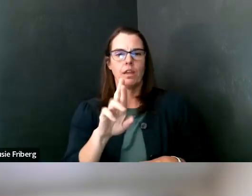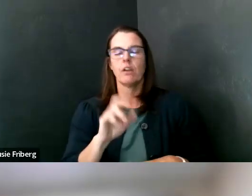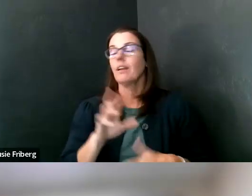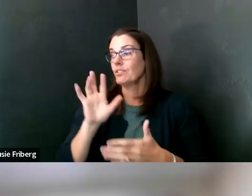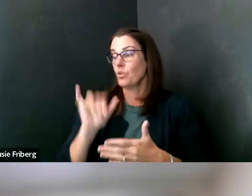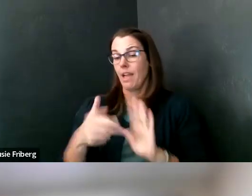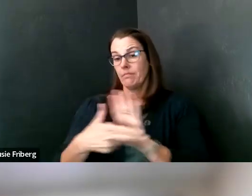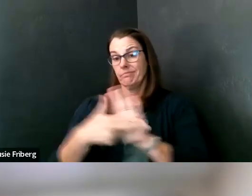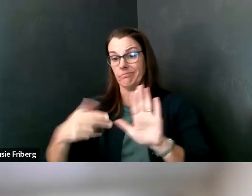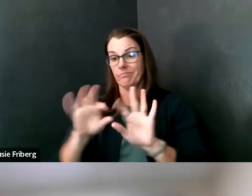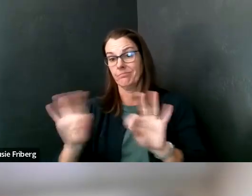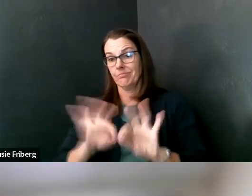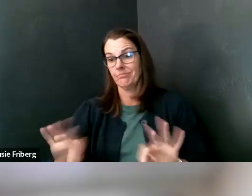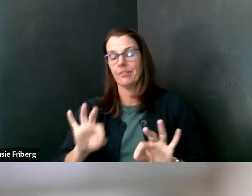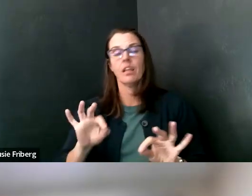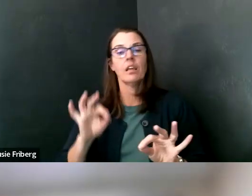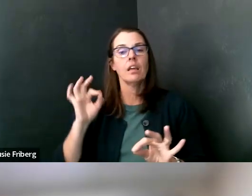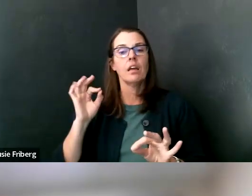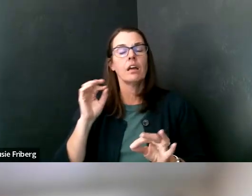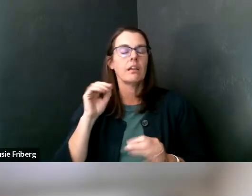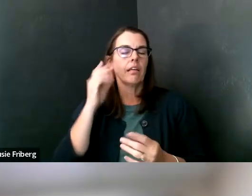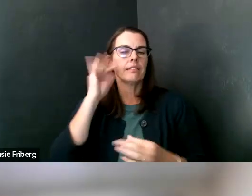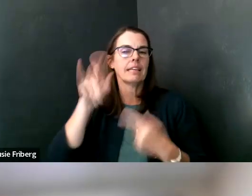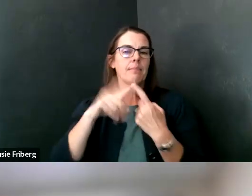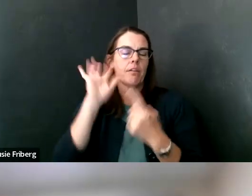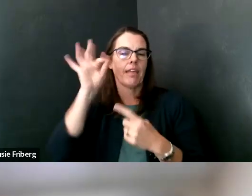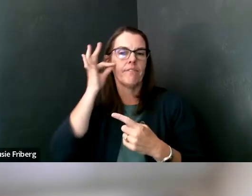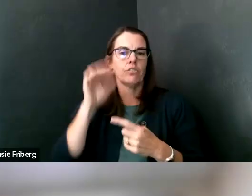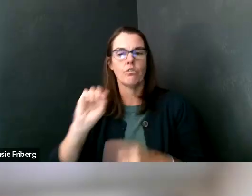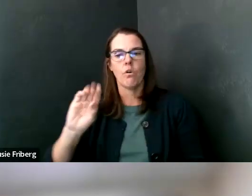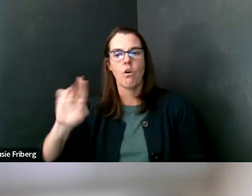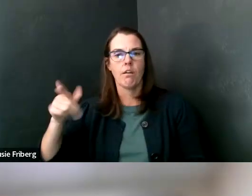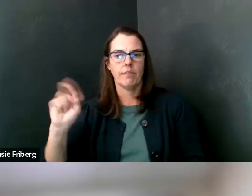sense considering the federal orphan drug drug framework. FDA explains that a rare disease is